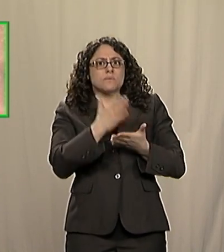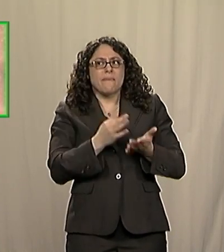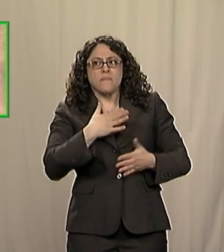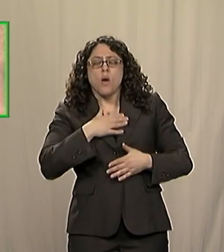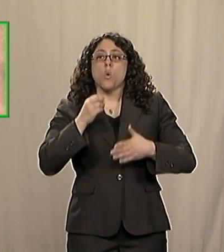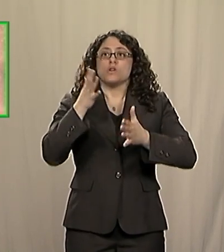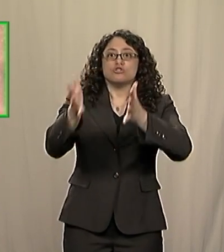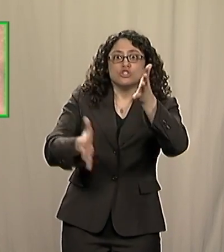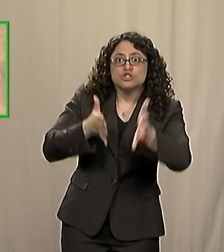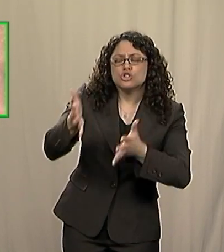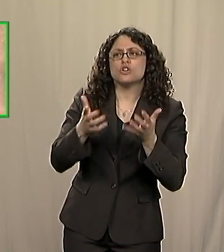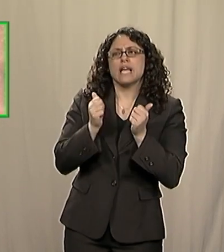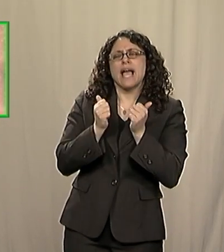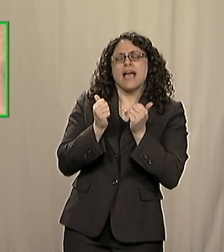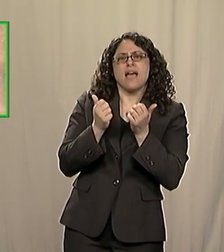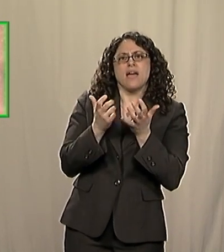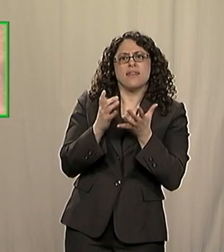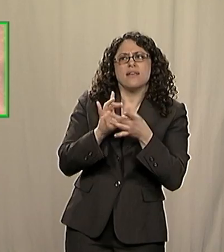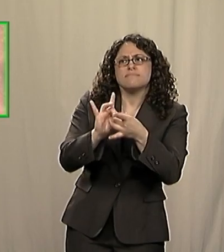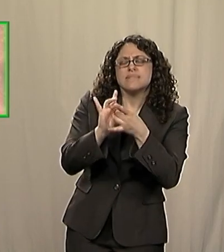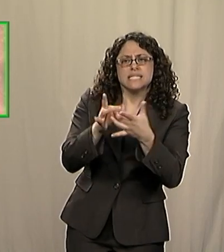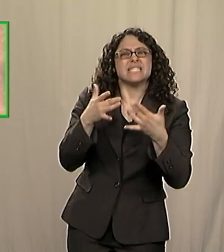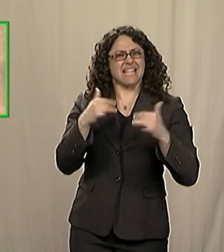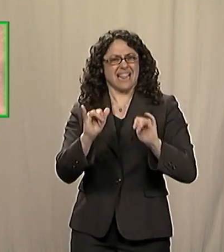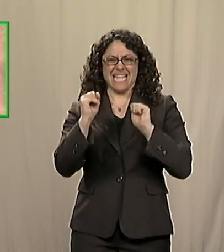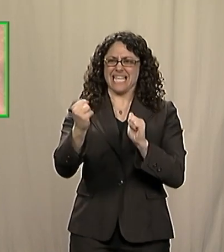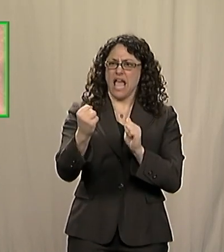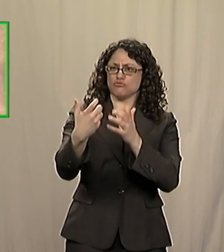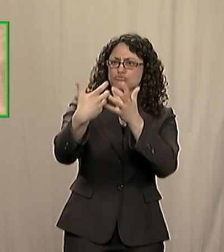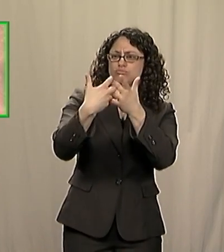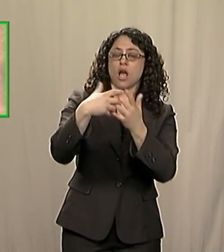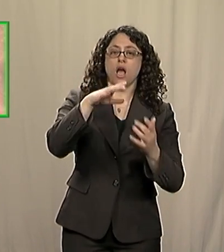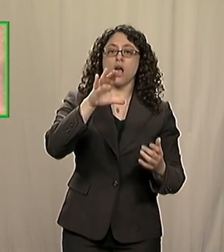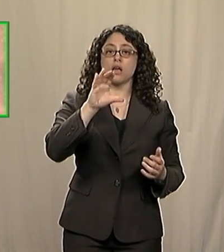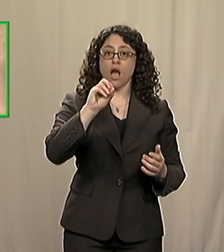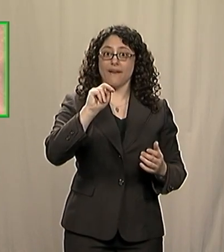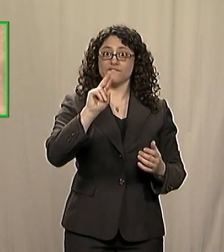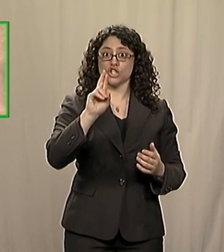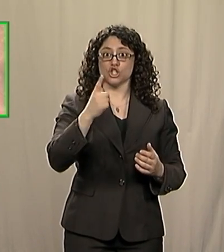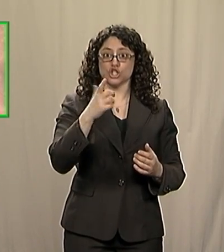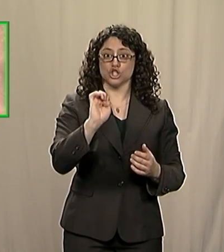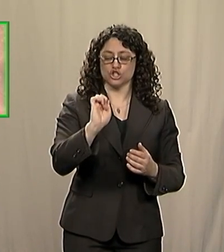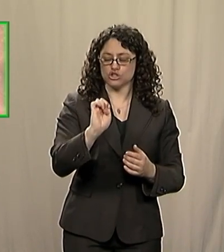So even when two people don't share a language, there is still a possibility of convergence. Oftentimes interpreters assume that the only way